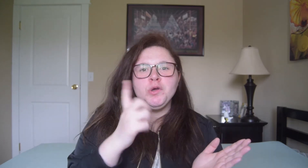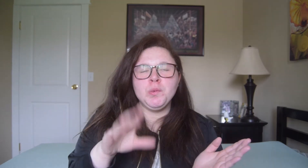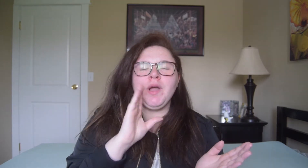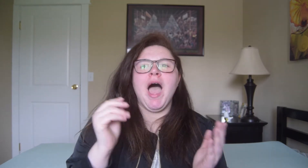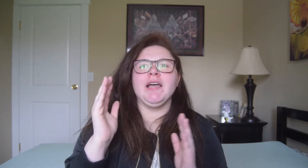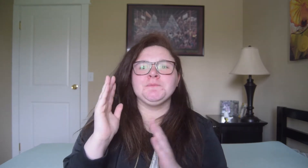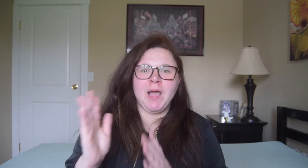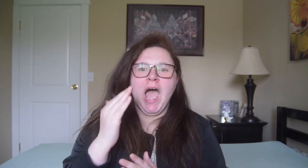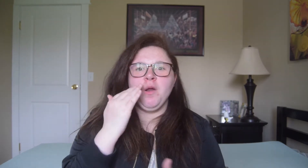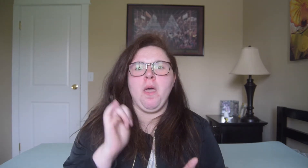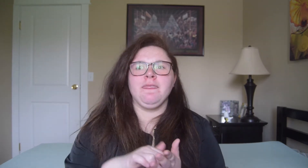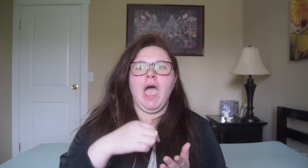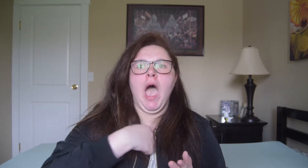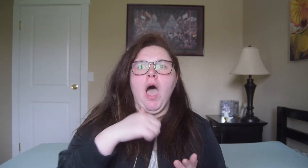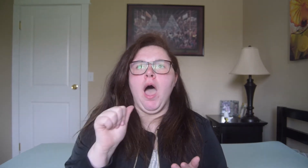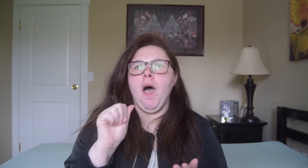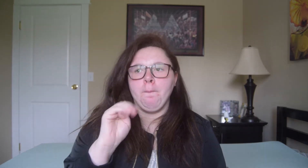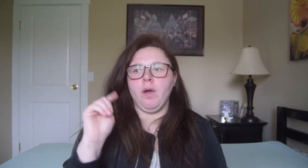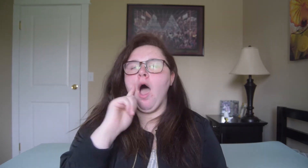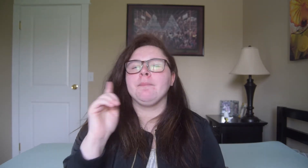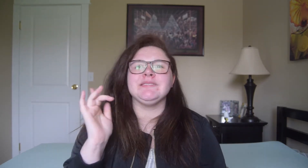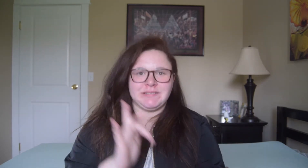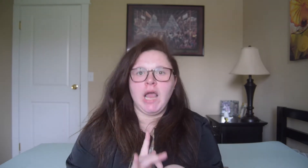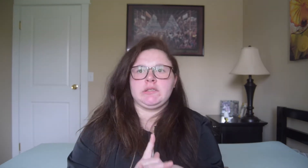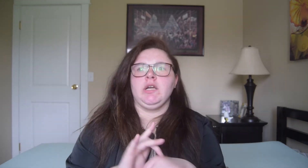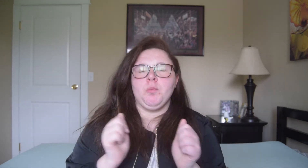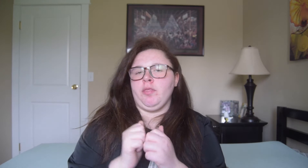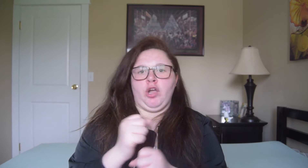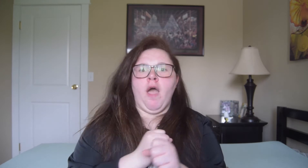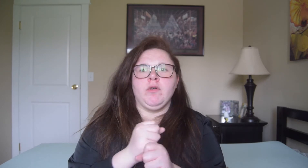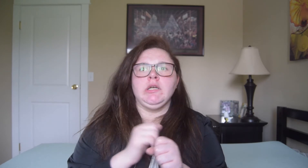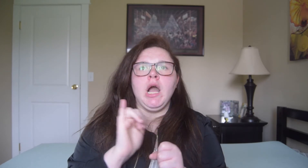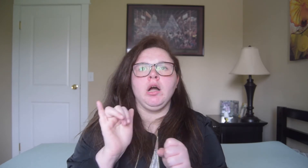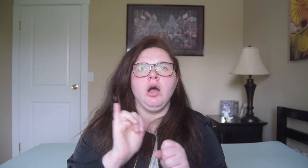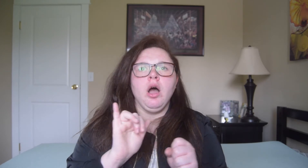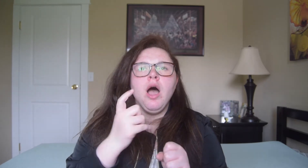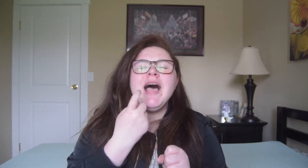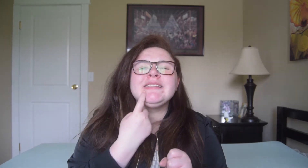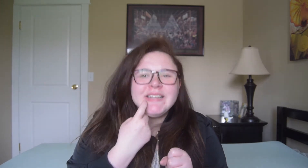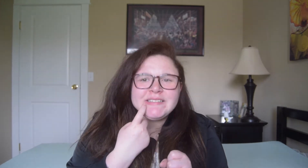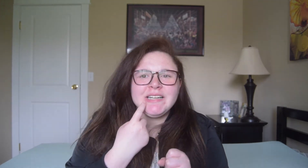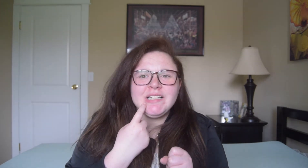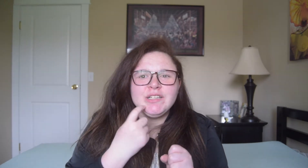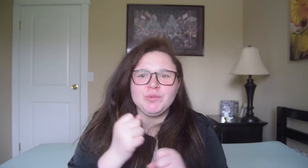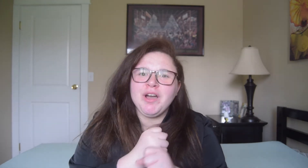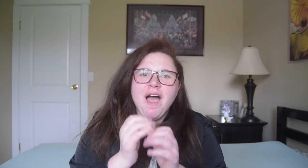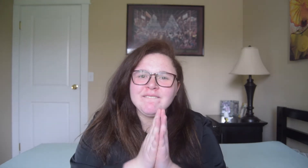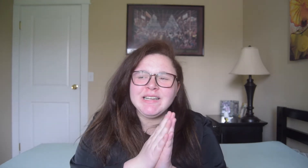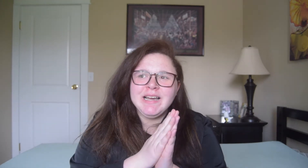You guys may know that I'm obsessed with coffee. Like addicted to coffee